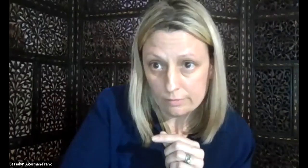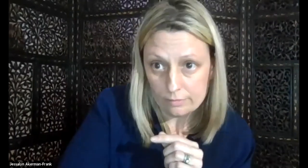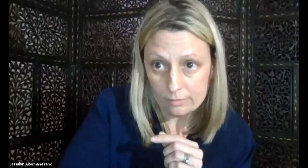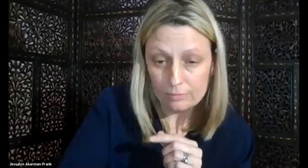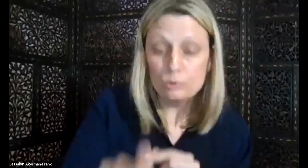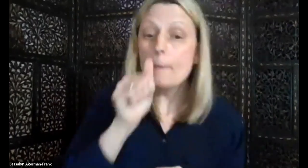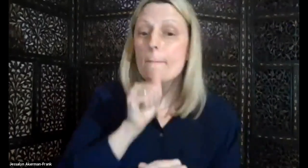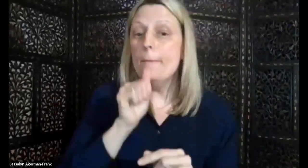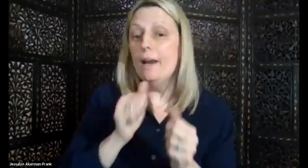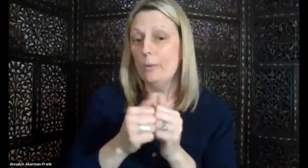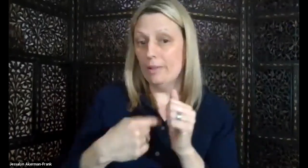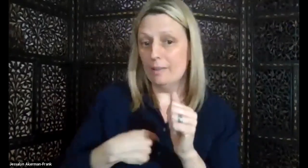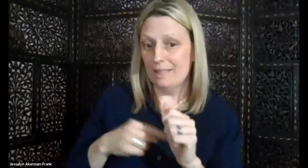and what we've used it for and how you're